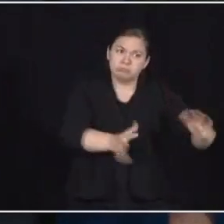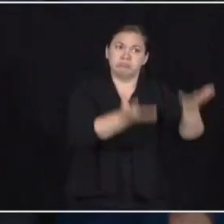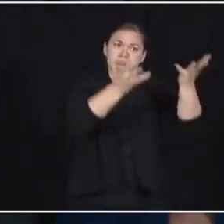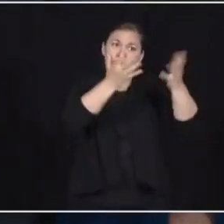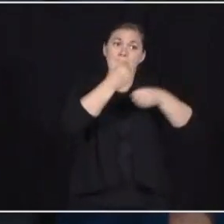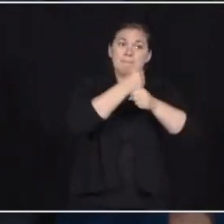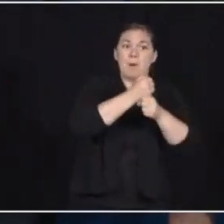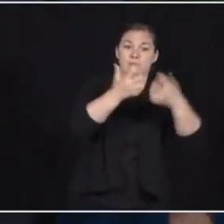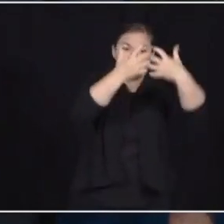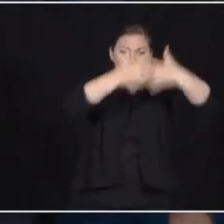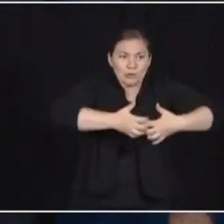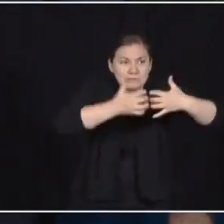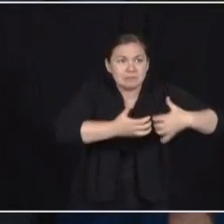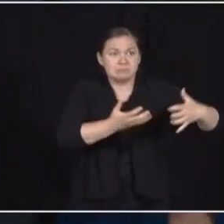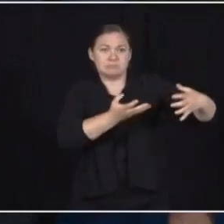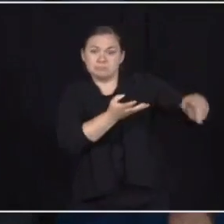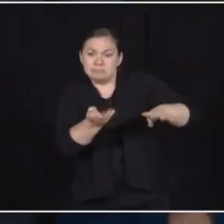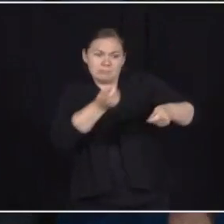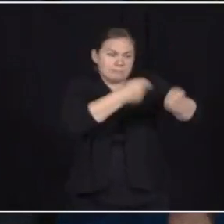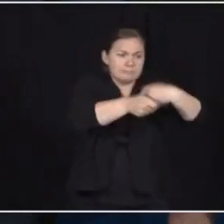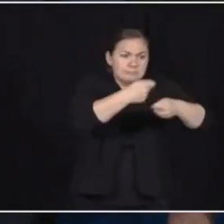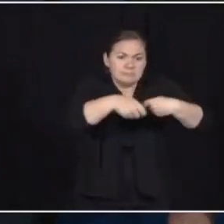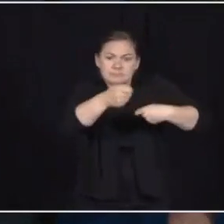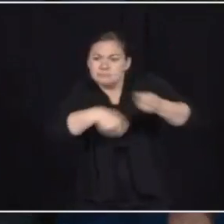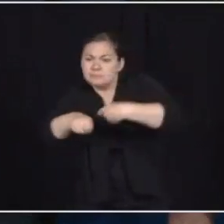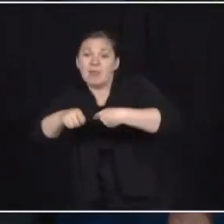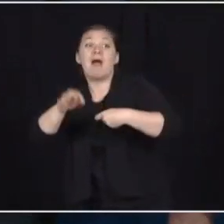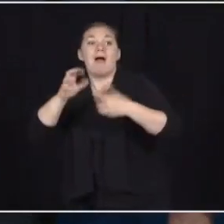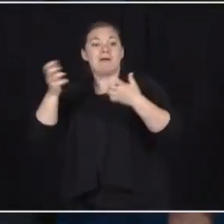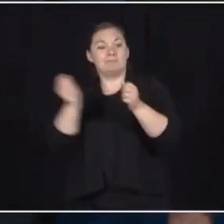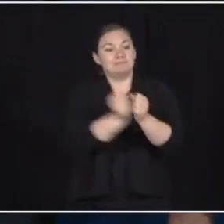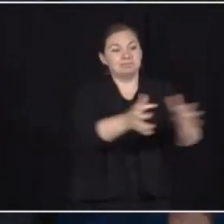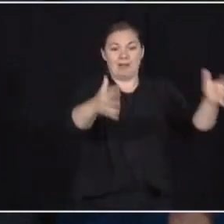Thousands of businesses are developing Ontario made solutions.